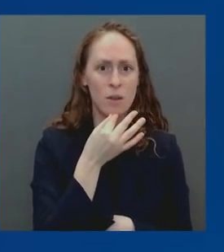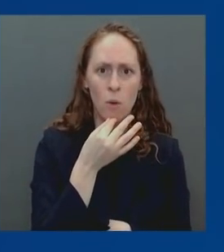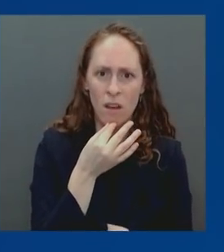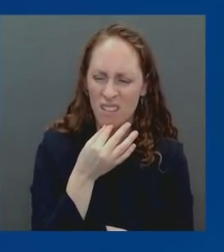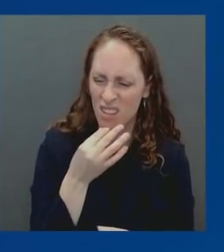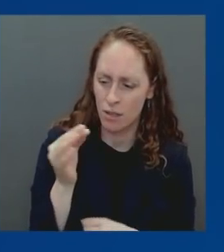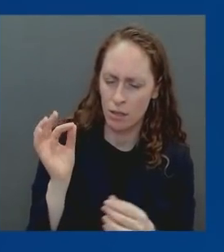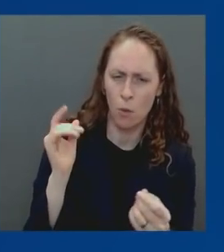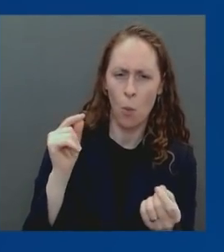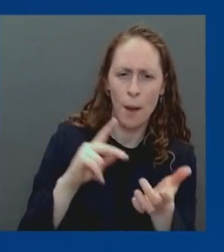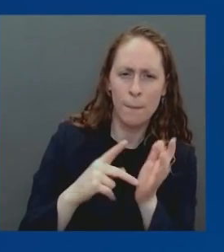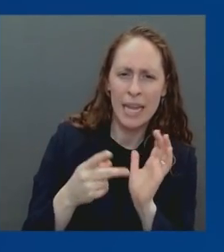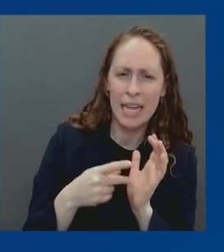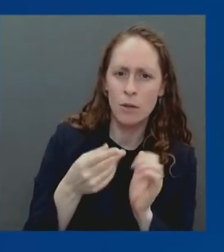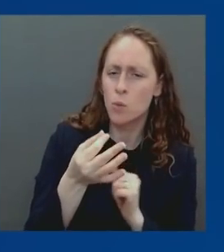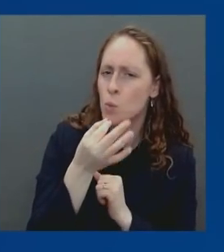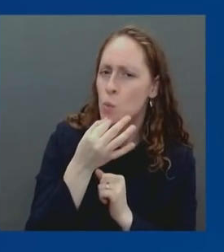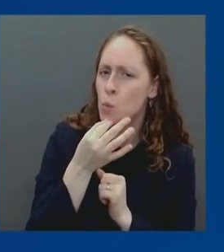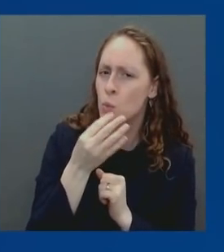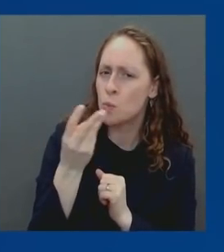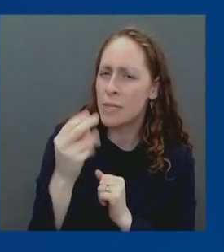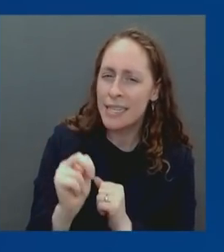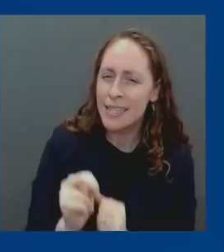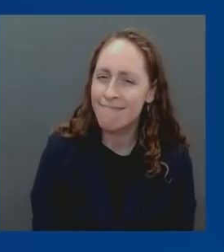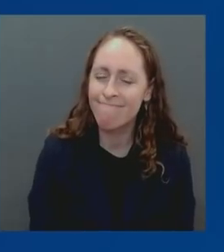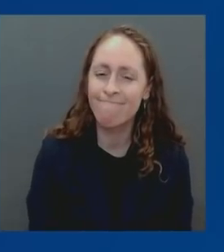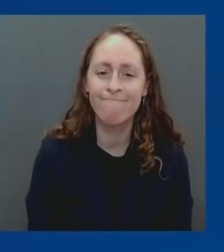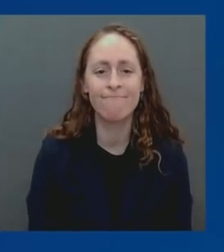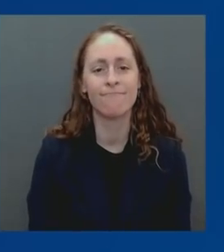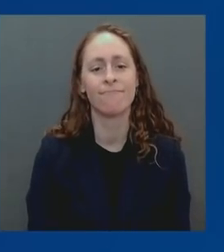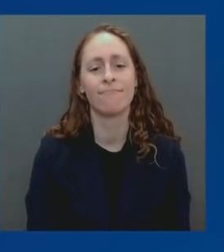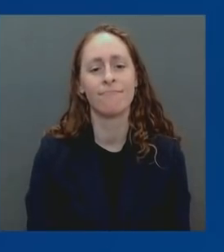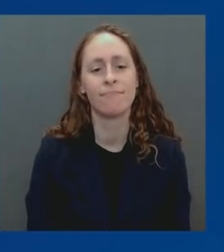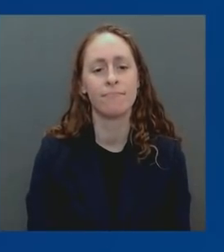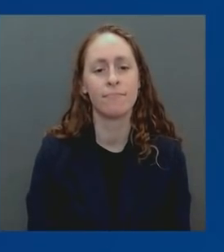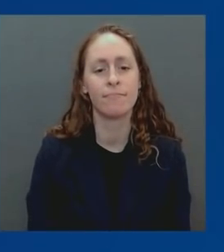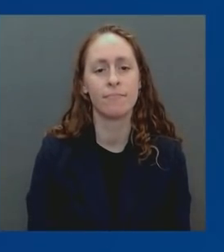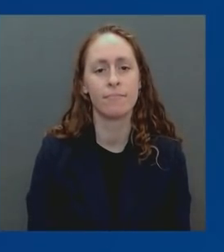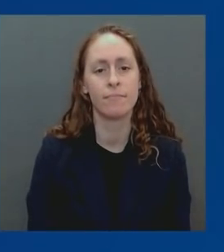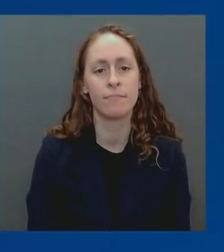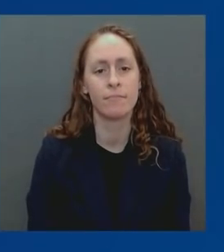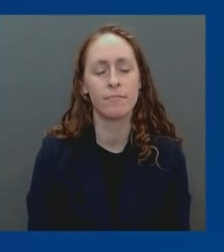that NIAID released today, and, you know, how the lessons from COVID helped drive some of those plans,